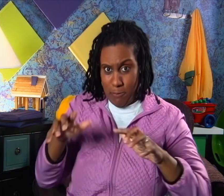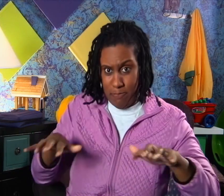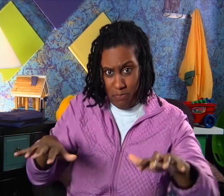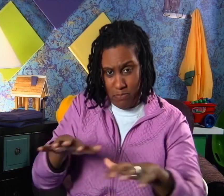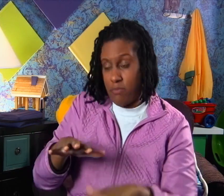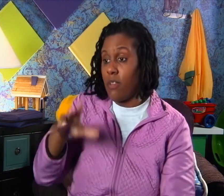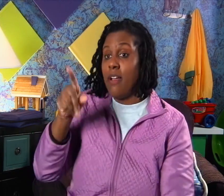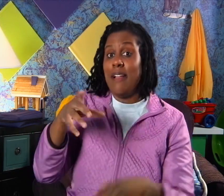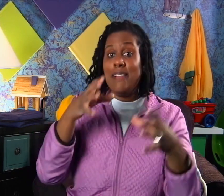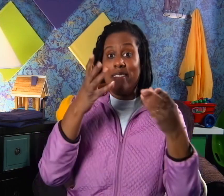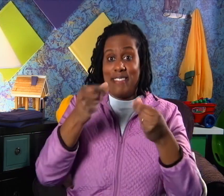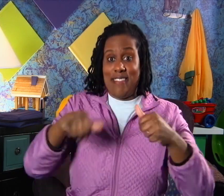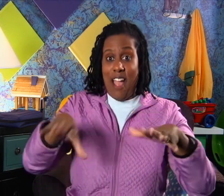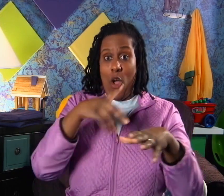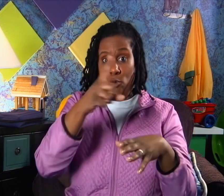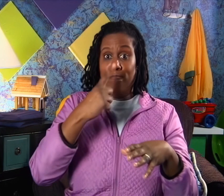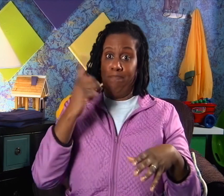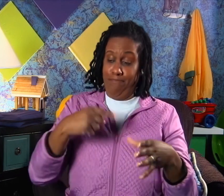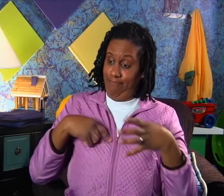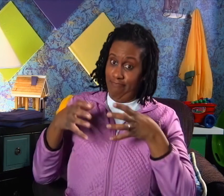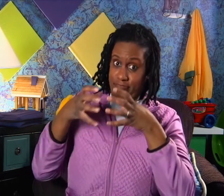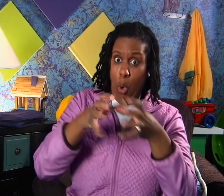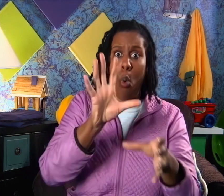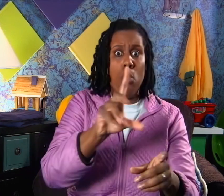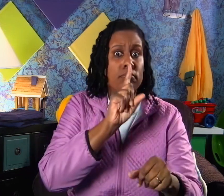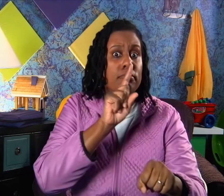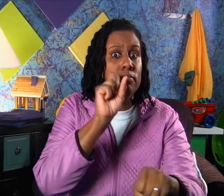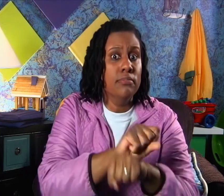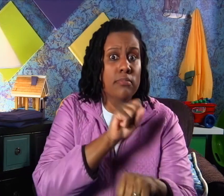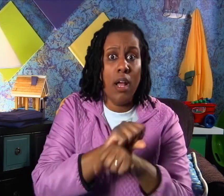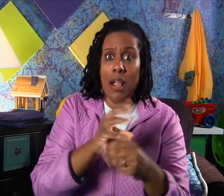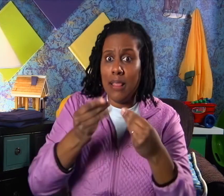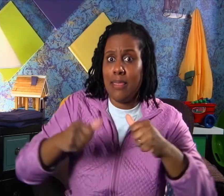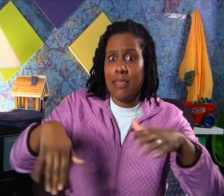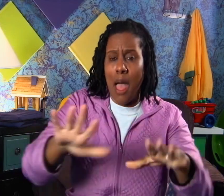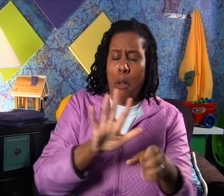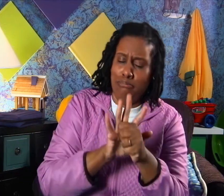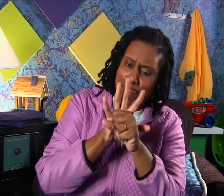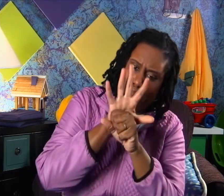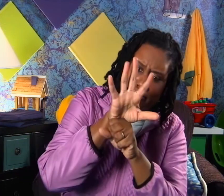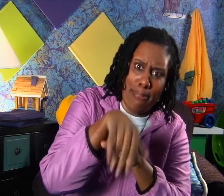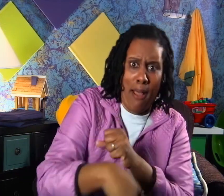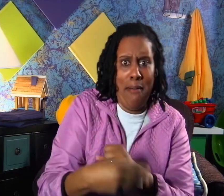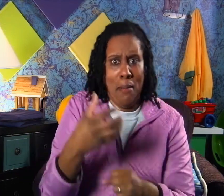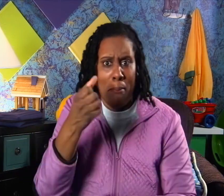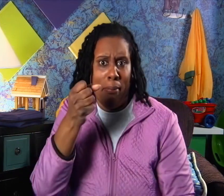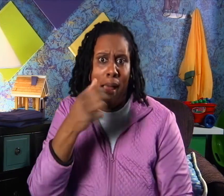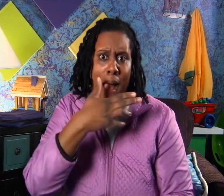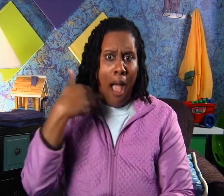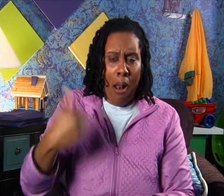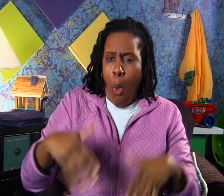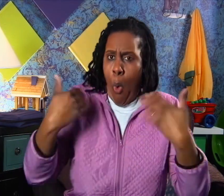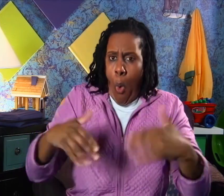"THE LAND IS AS YOU SAID," THEY REPORTED, "FLOWING WITH MILK AND HONEY.